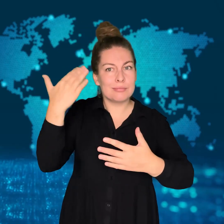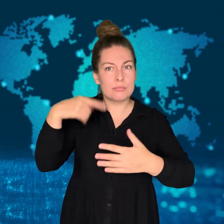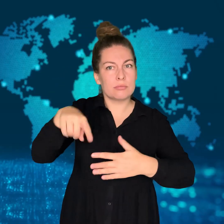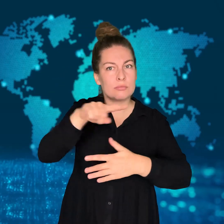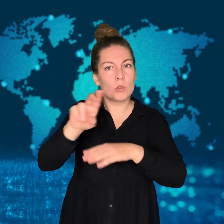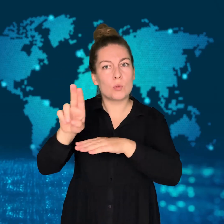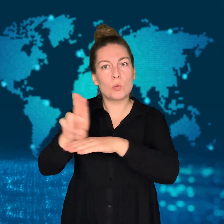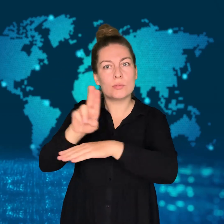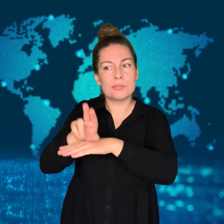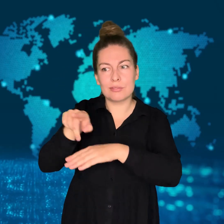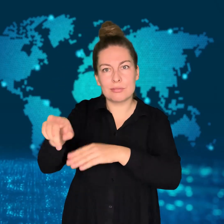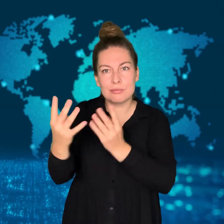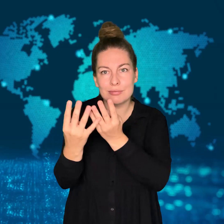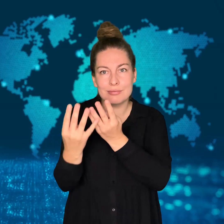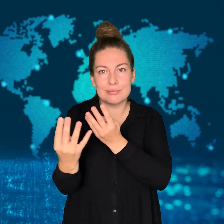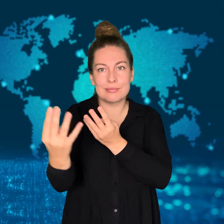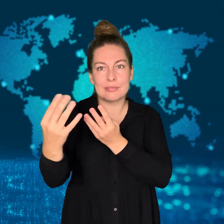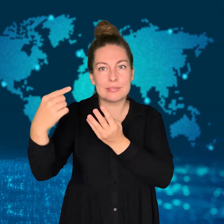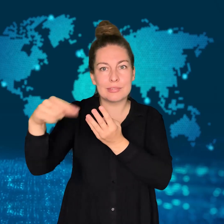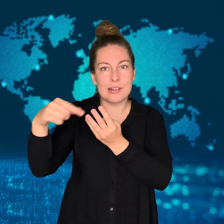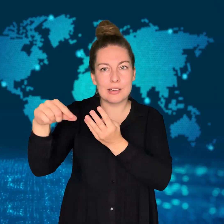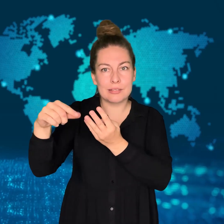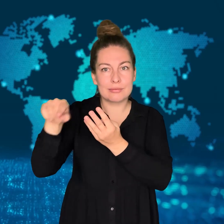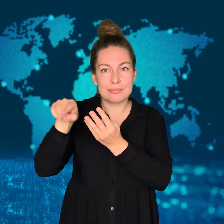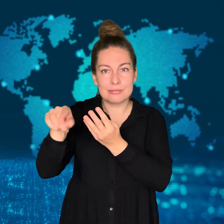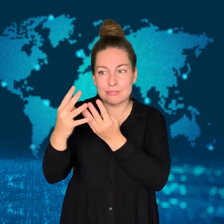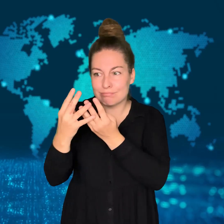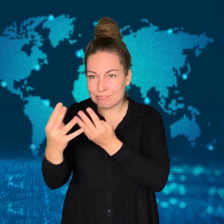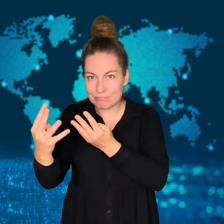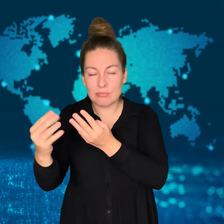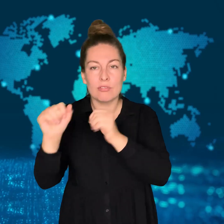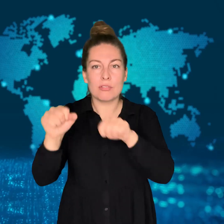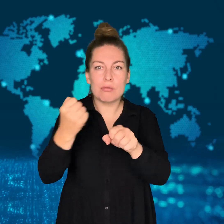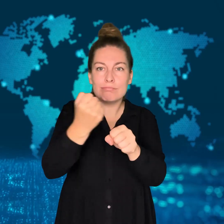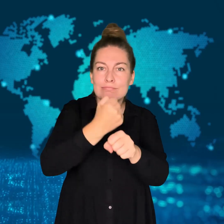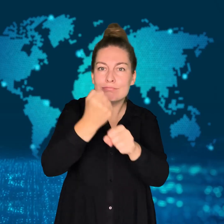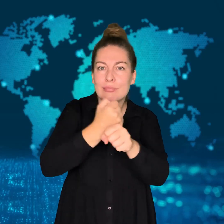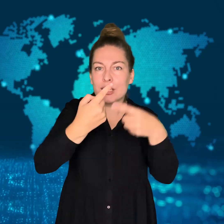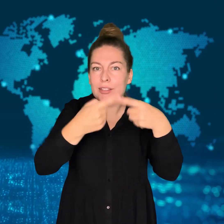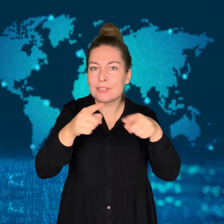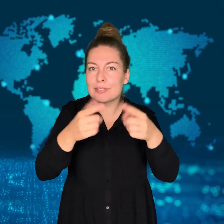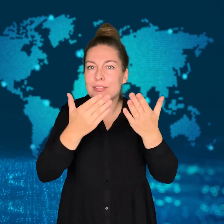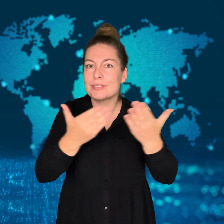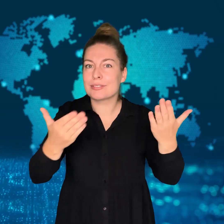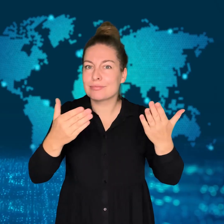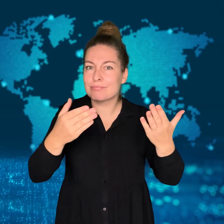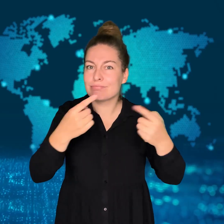used in craft making in the Iberian Peninsula and in Europe.